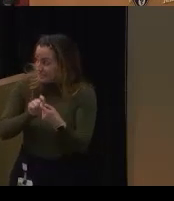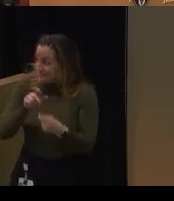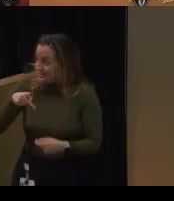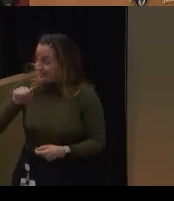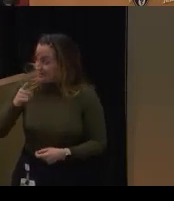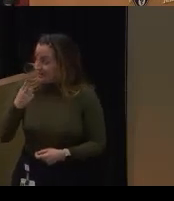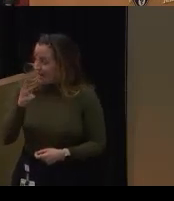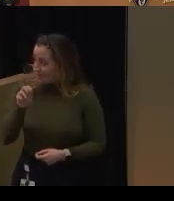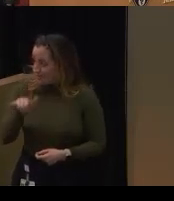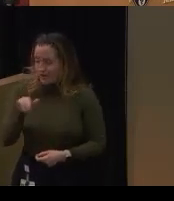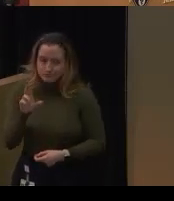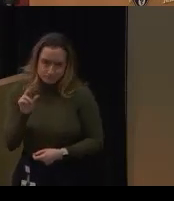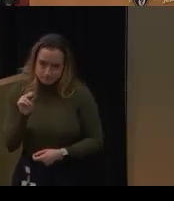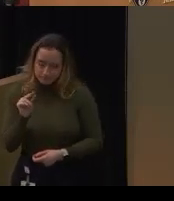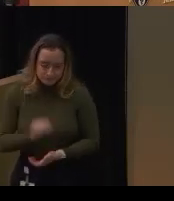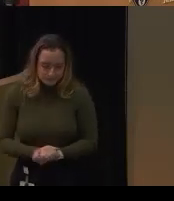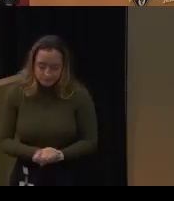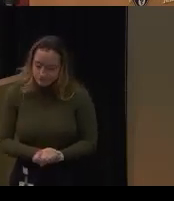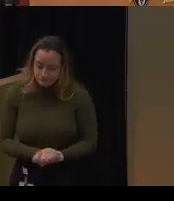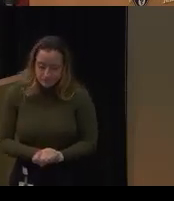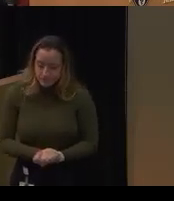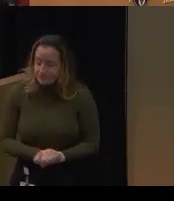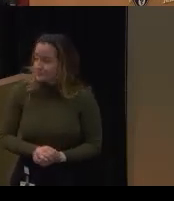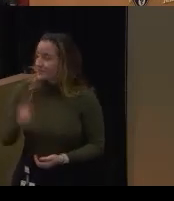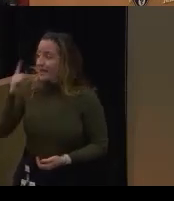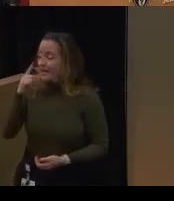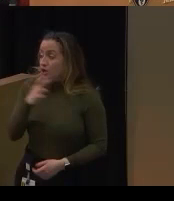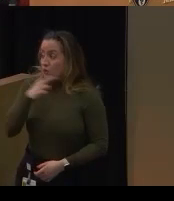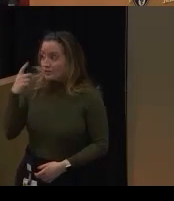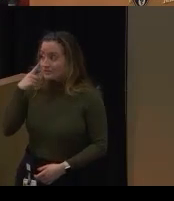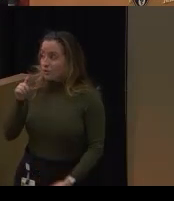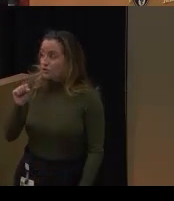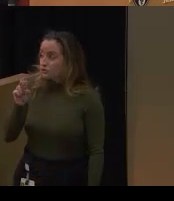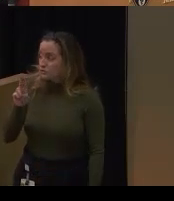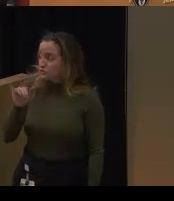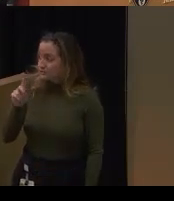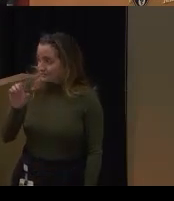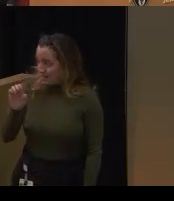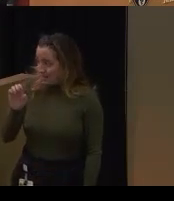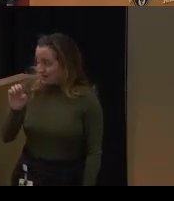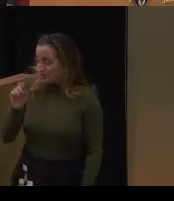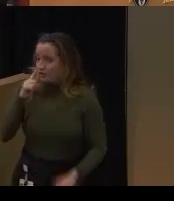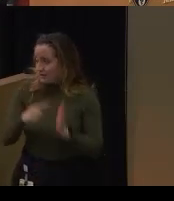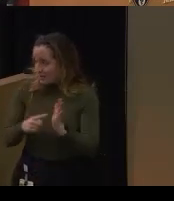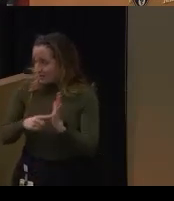all I think to the extent that risk for suicide for example involves some sort of disruption in